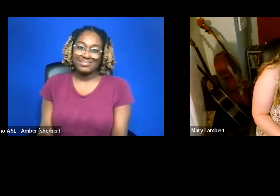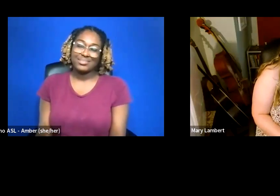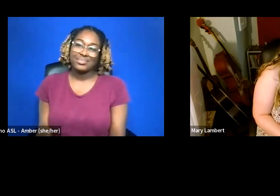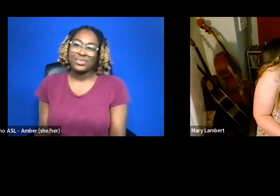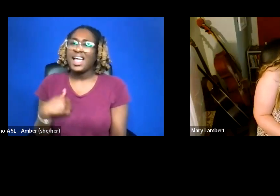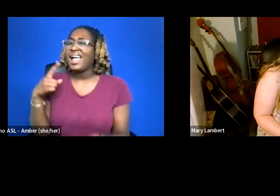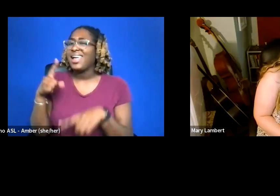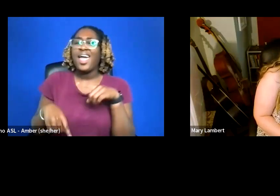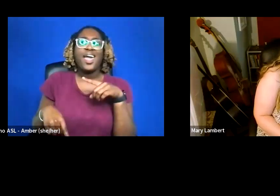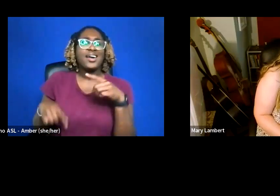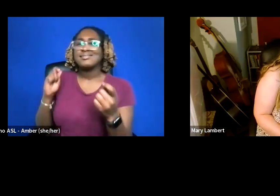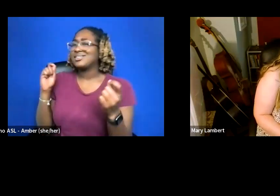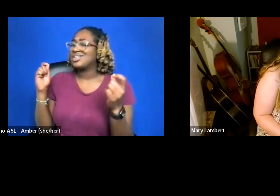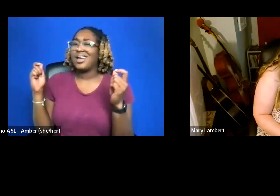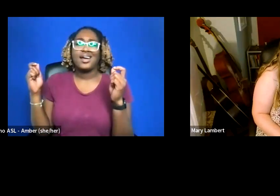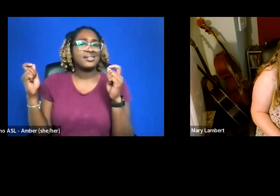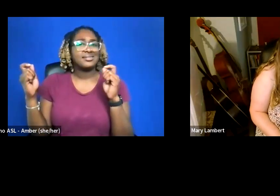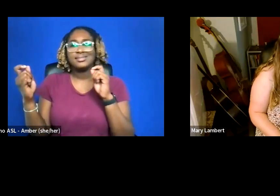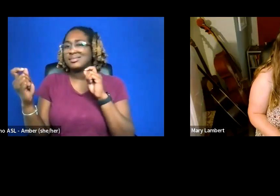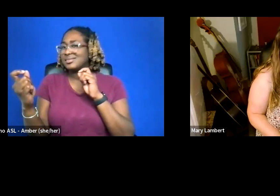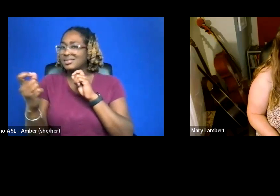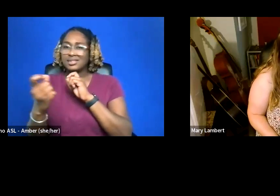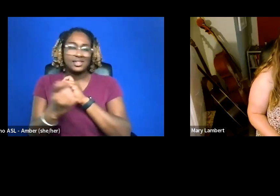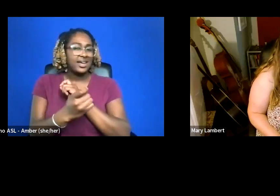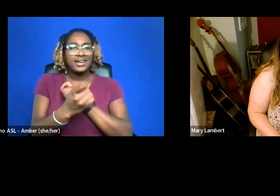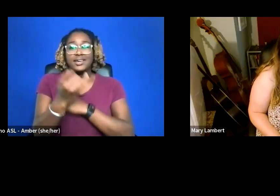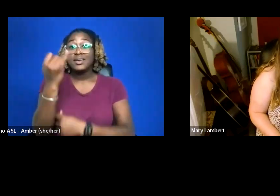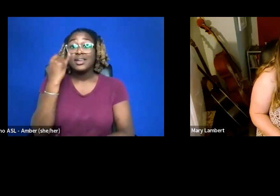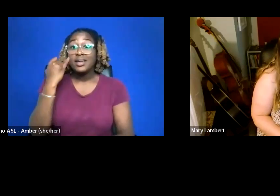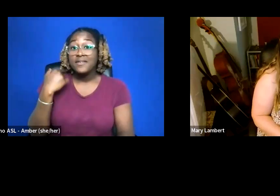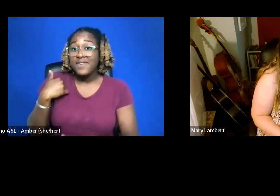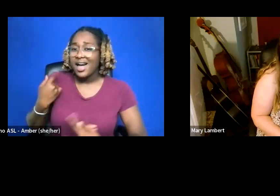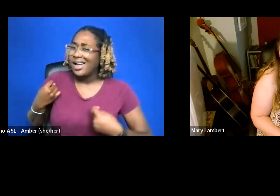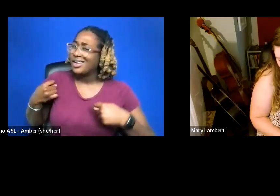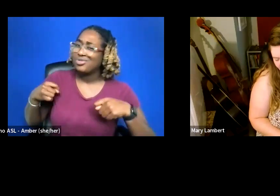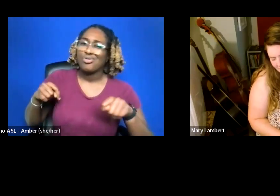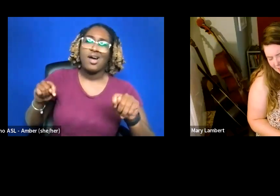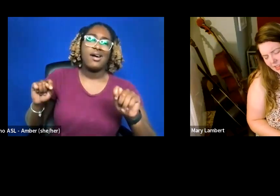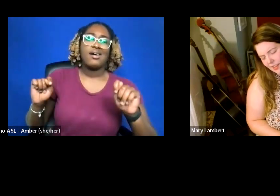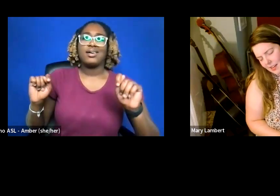I can't change. Even if I try.